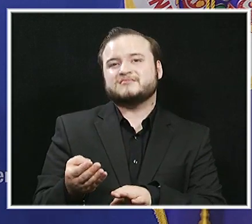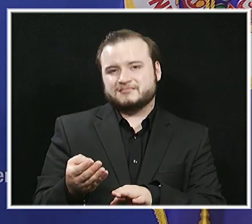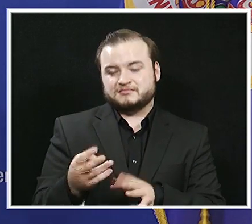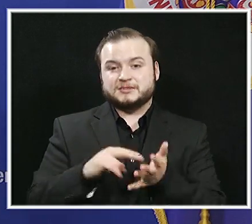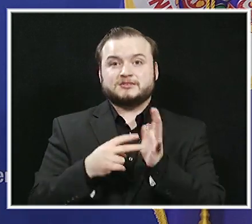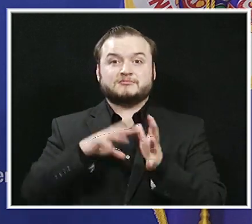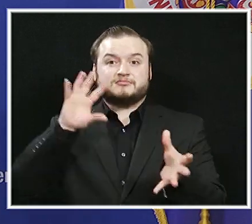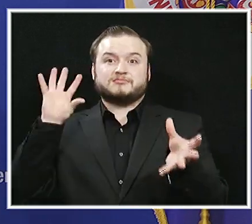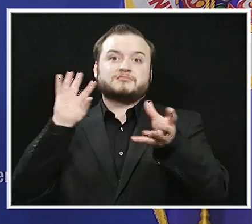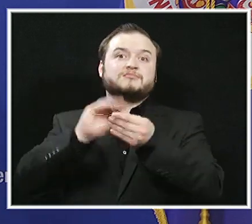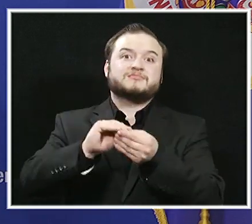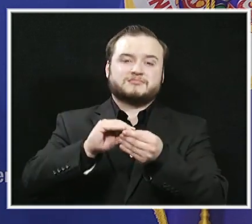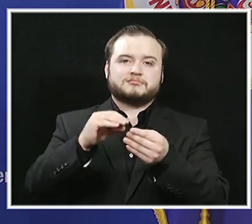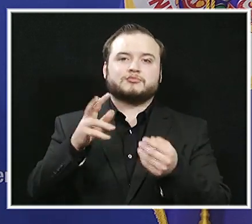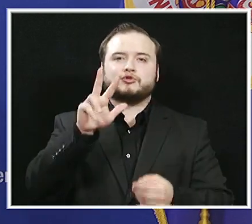Sadly, we did have another 24 deaths in Minnesota